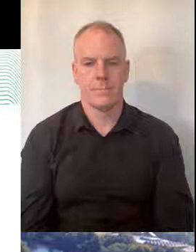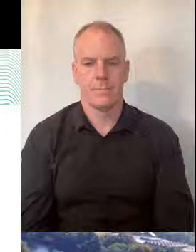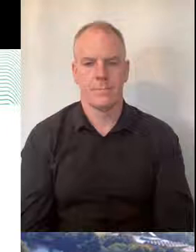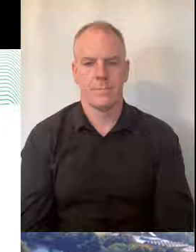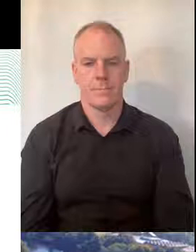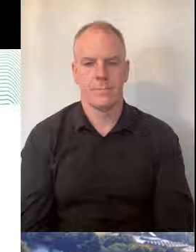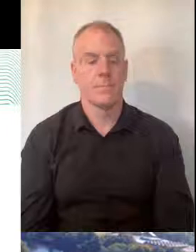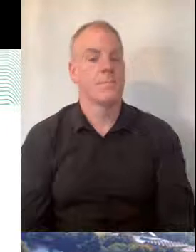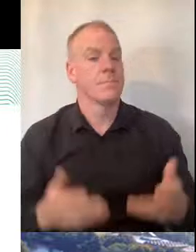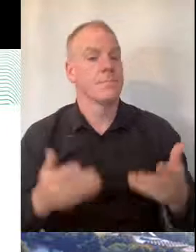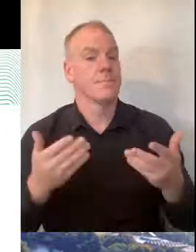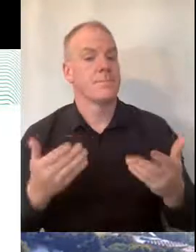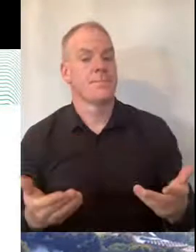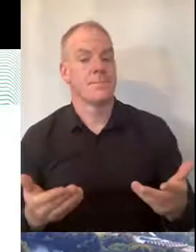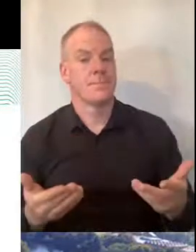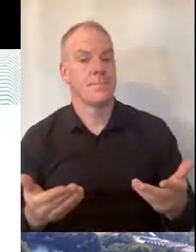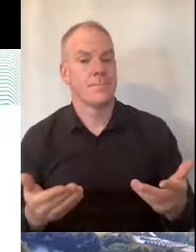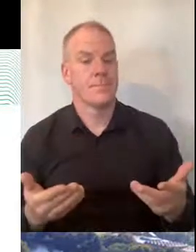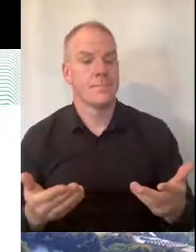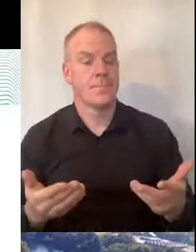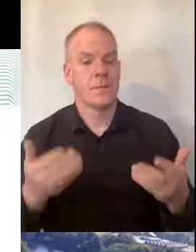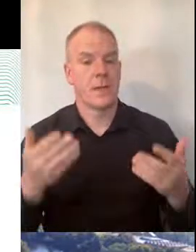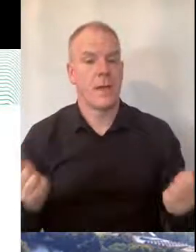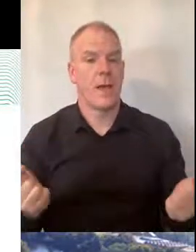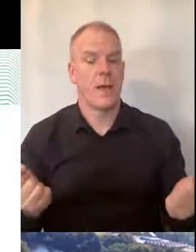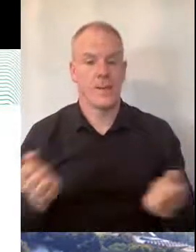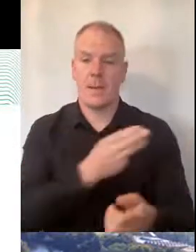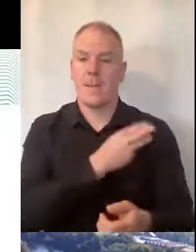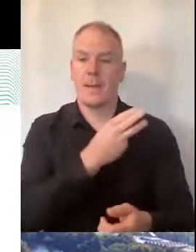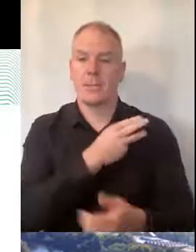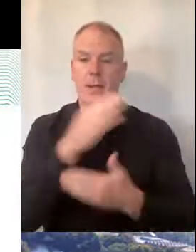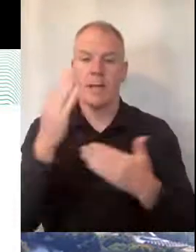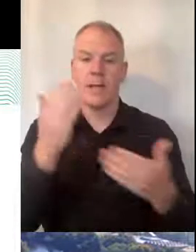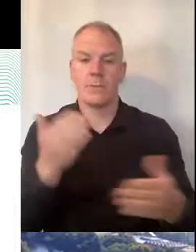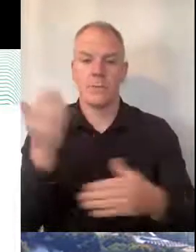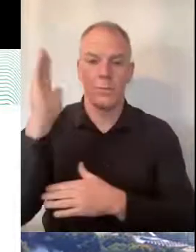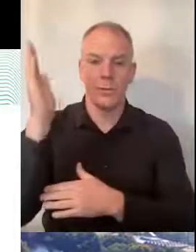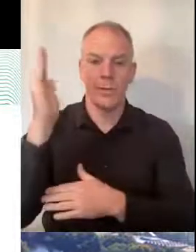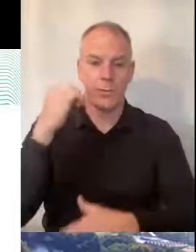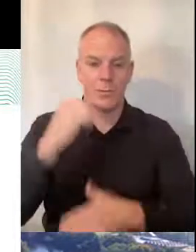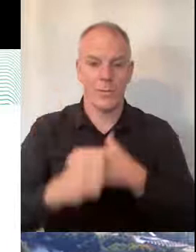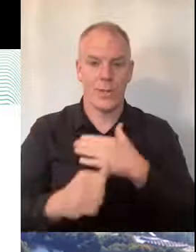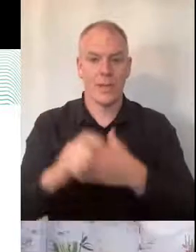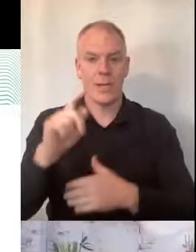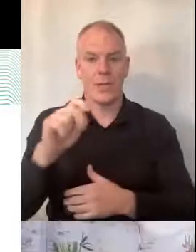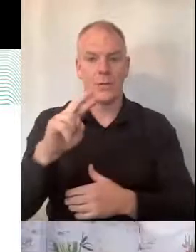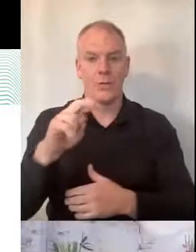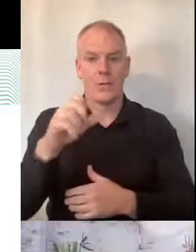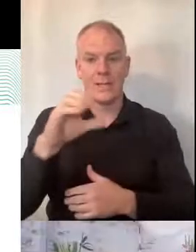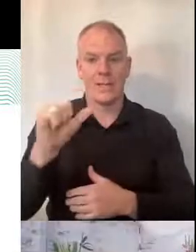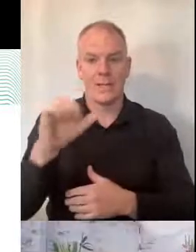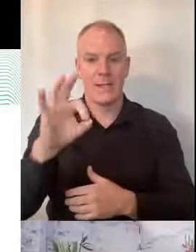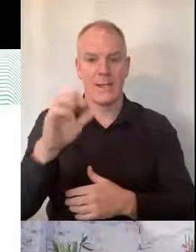So I now have the great pleasure to introduce our speaker for today. Tracy Galvin Tracy is an education